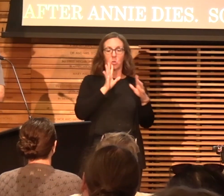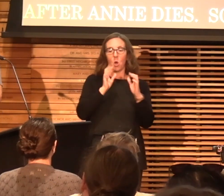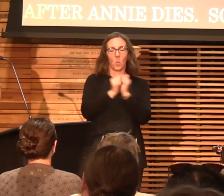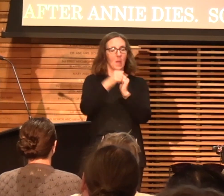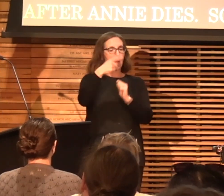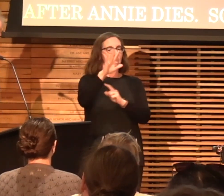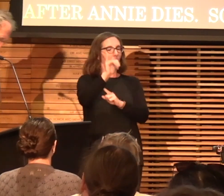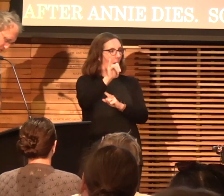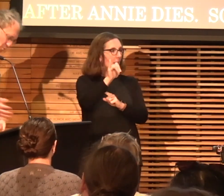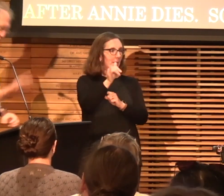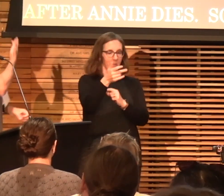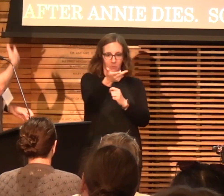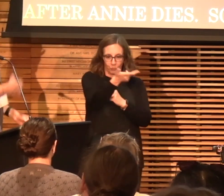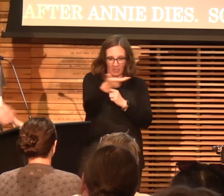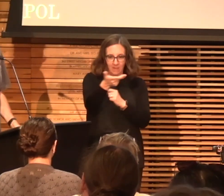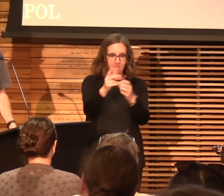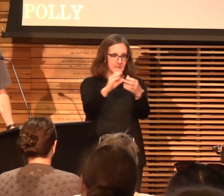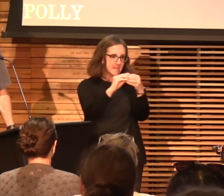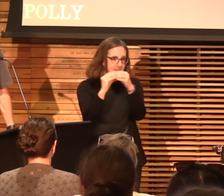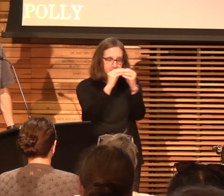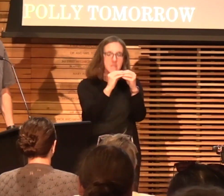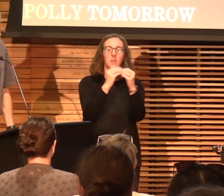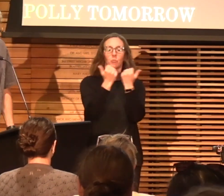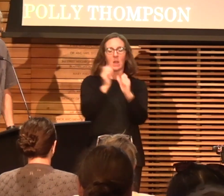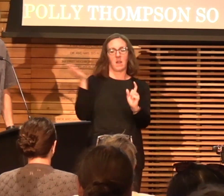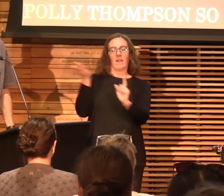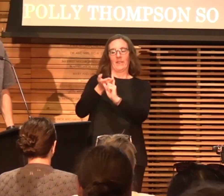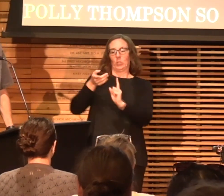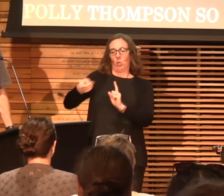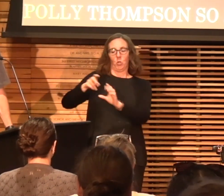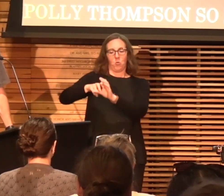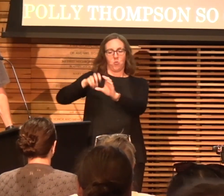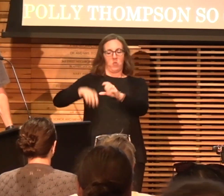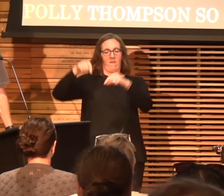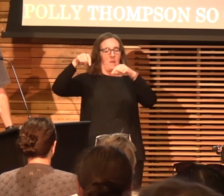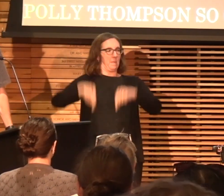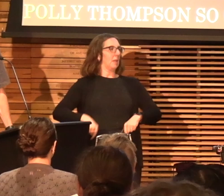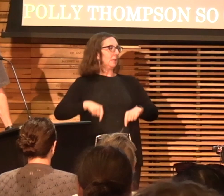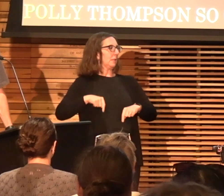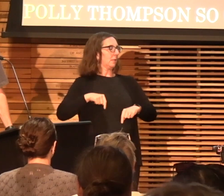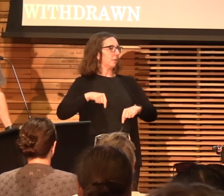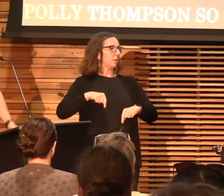to convince Helen to withdraw from this committee. Finally, after intense pressure,